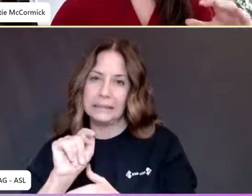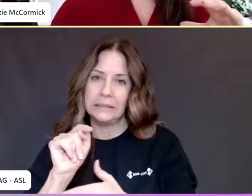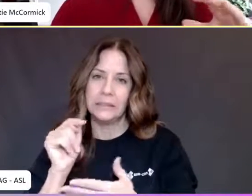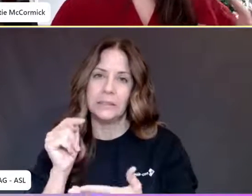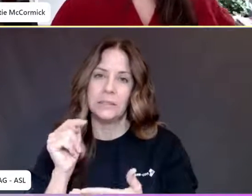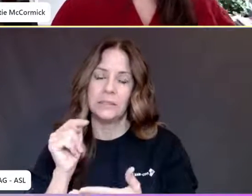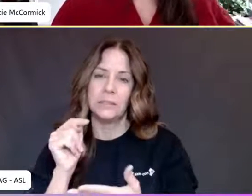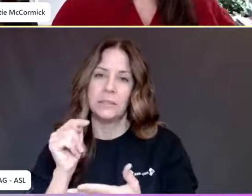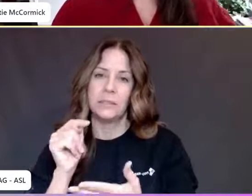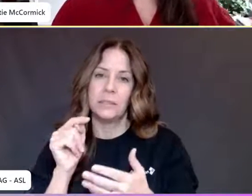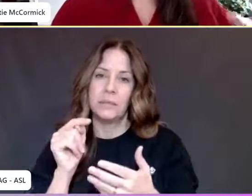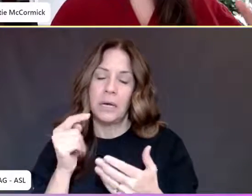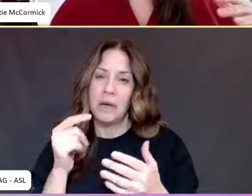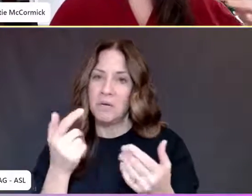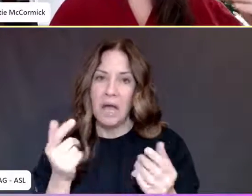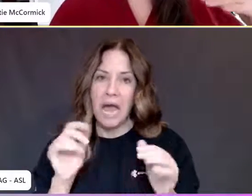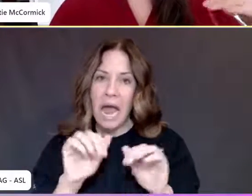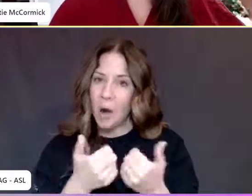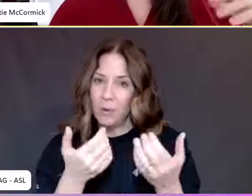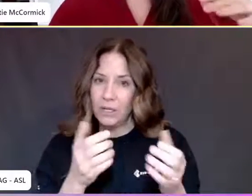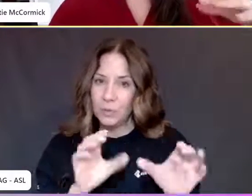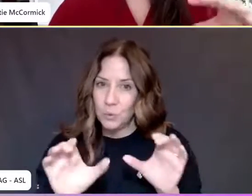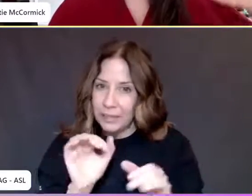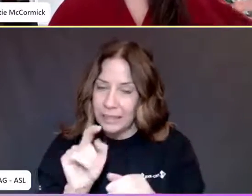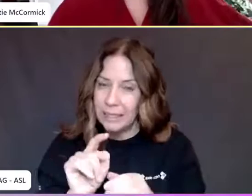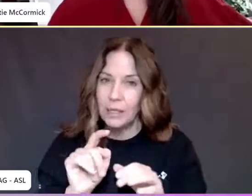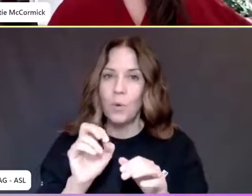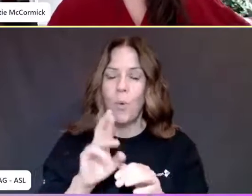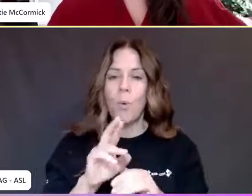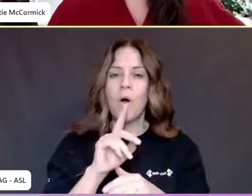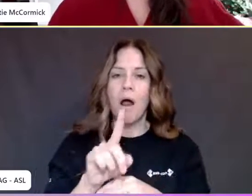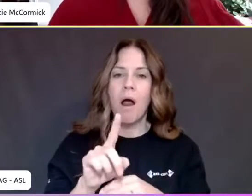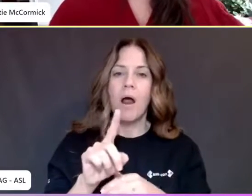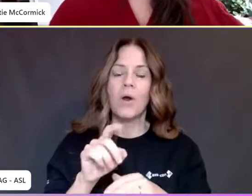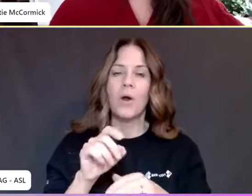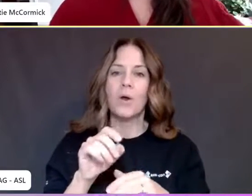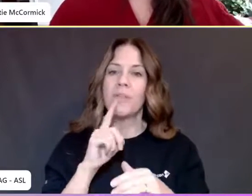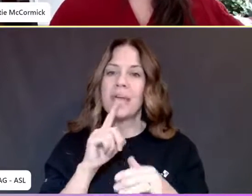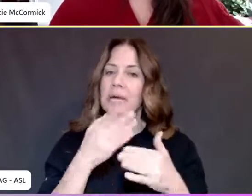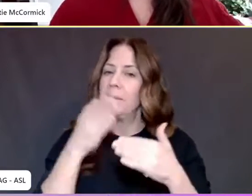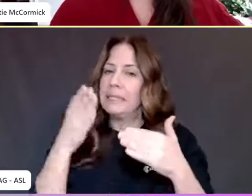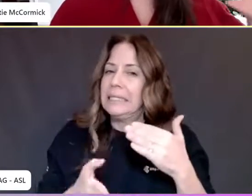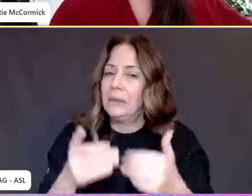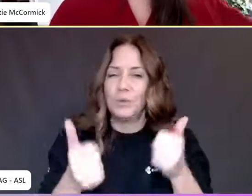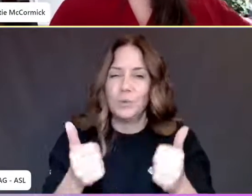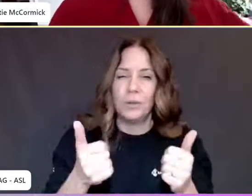repository? [Katie McCormick] Do you mean how is the audit being